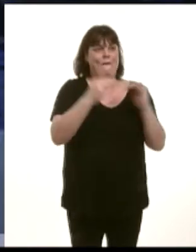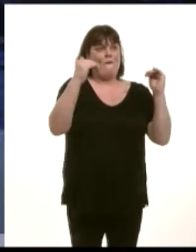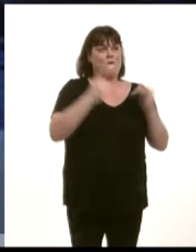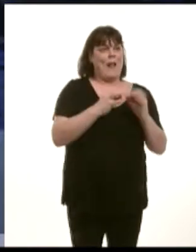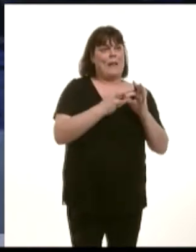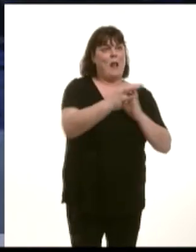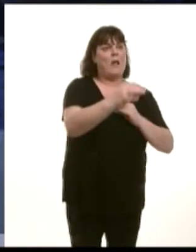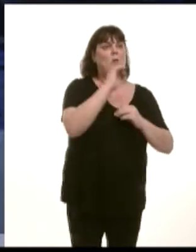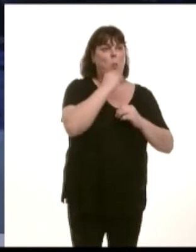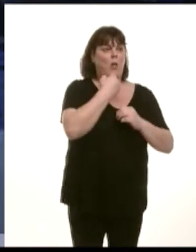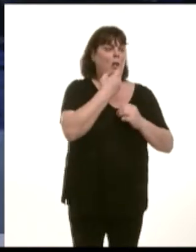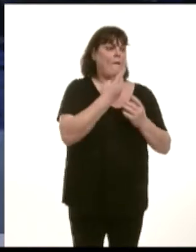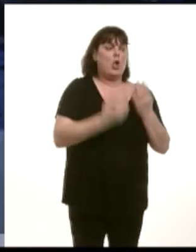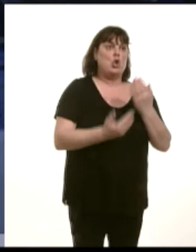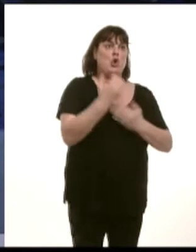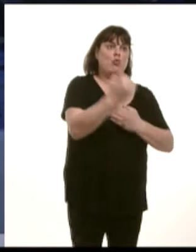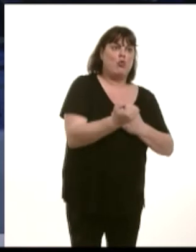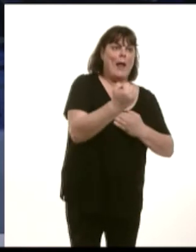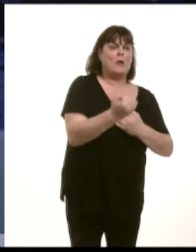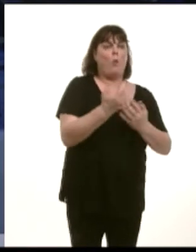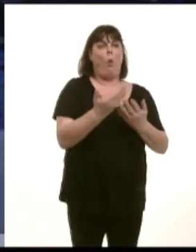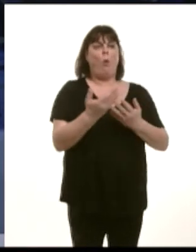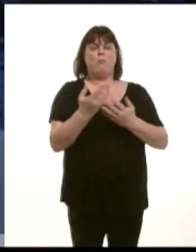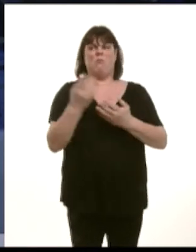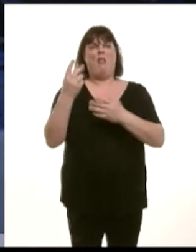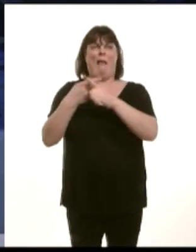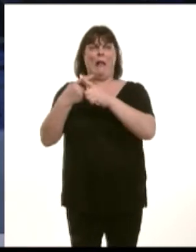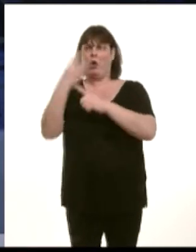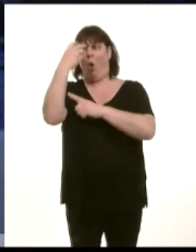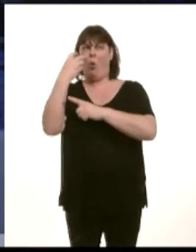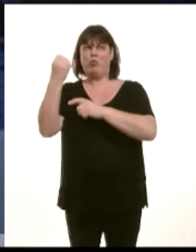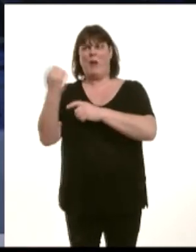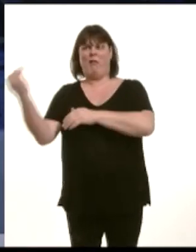stock from England, there are overcrowding problems across Wales, as you will know, and,